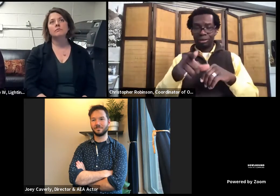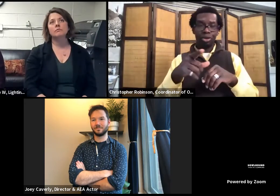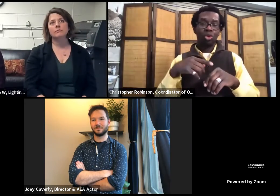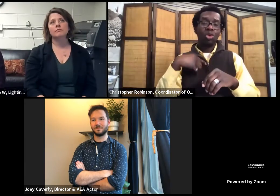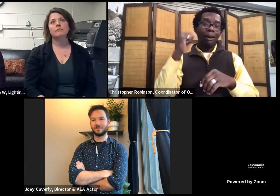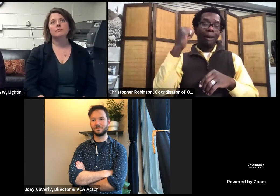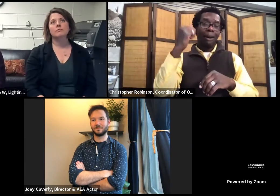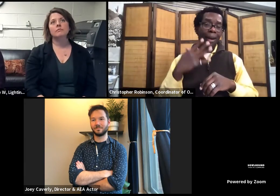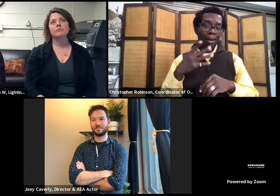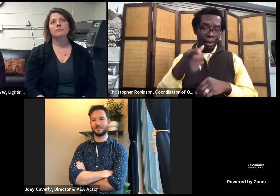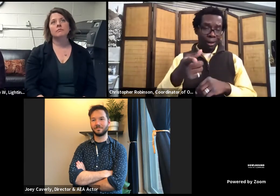related to communication.